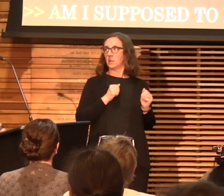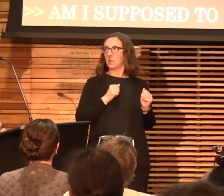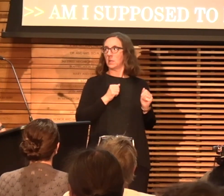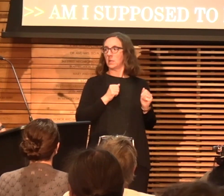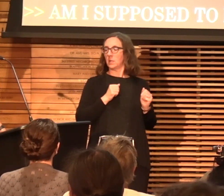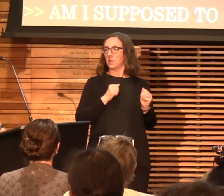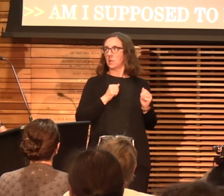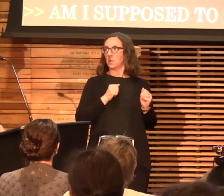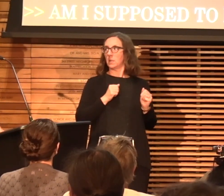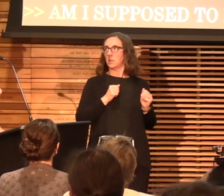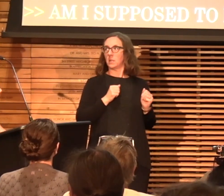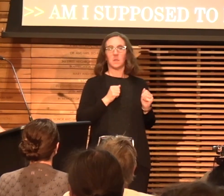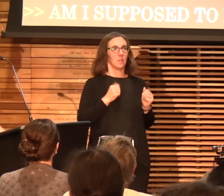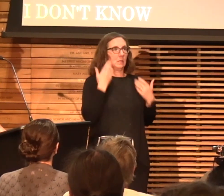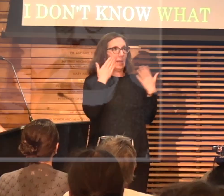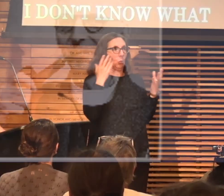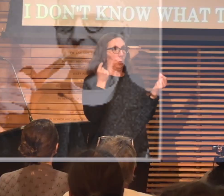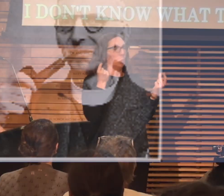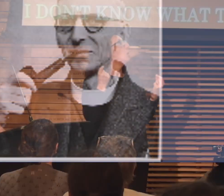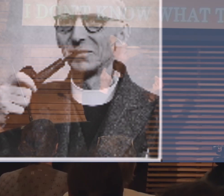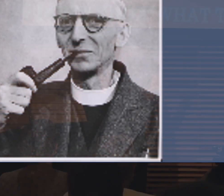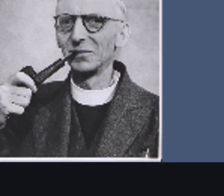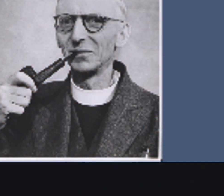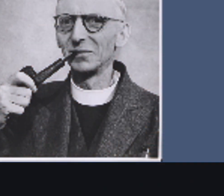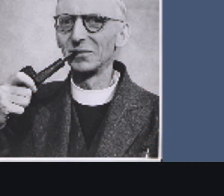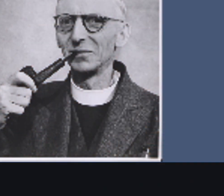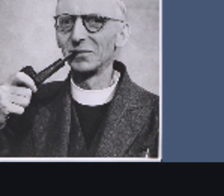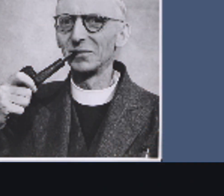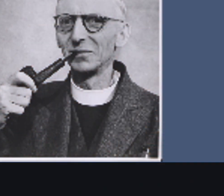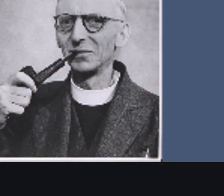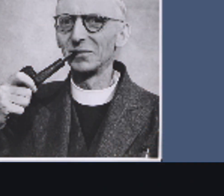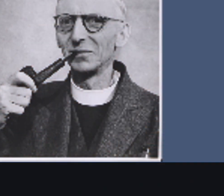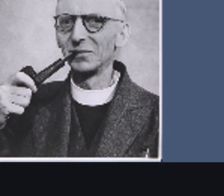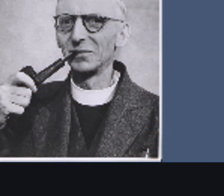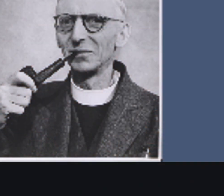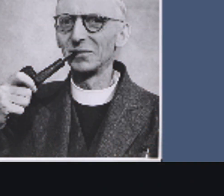I dunno what to do, here. There we go. Not a very good photo.